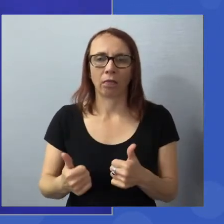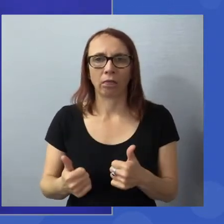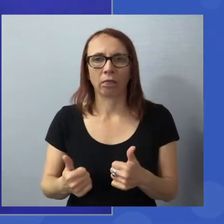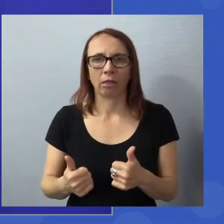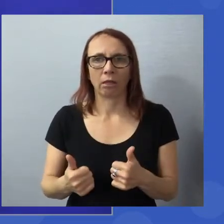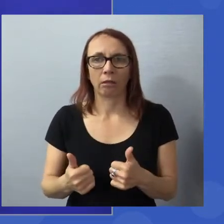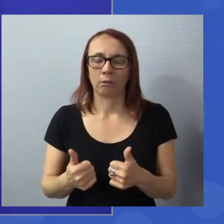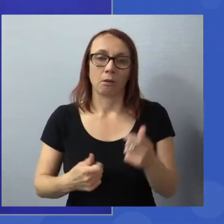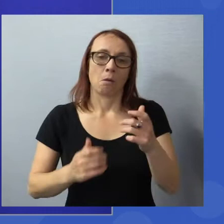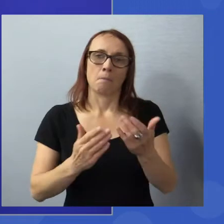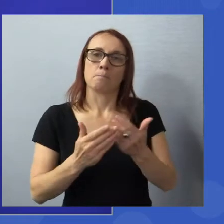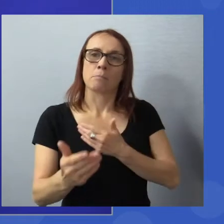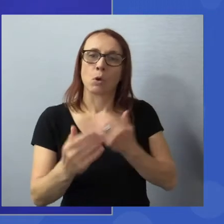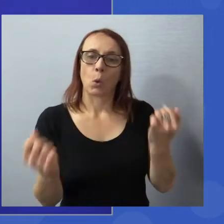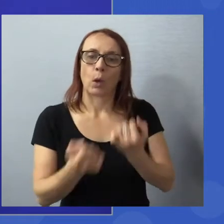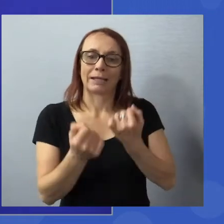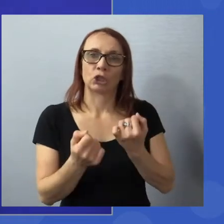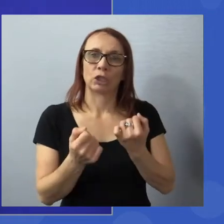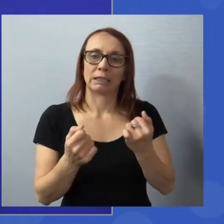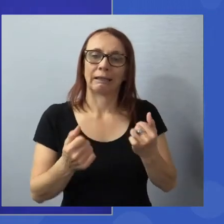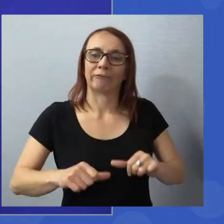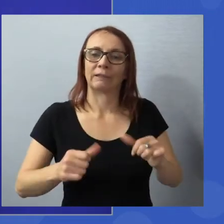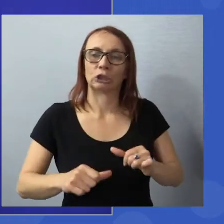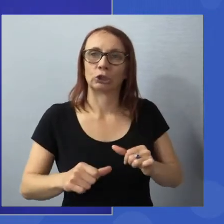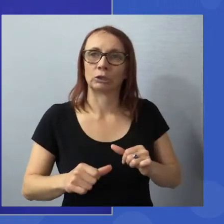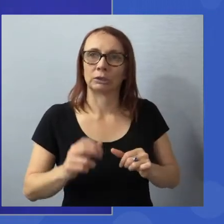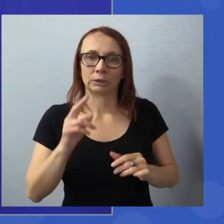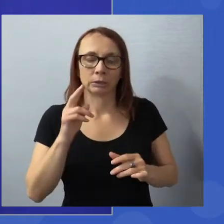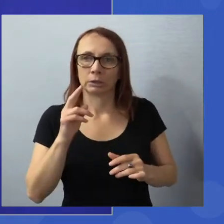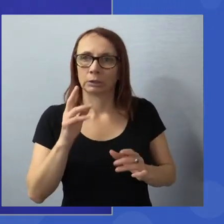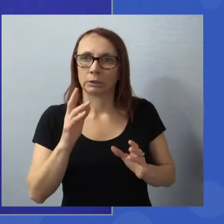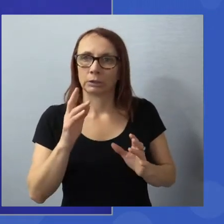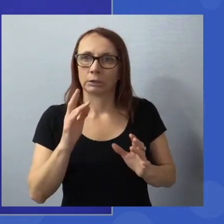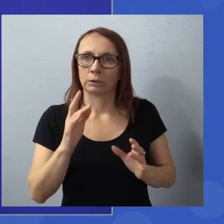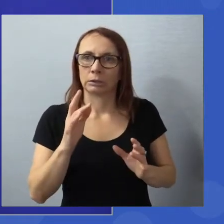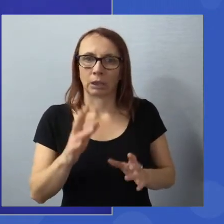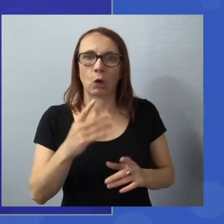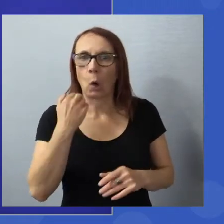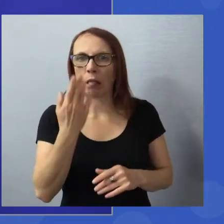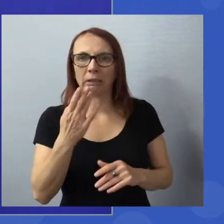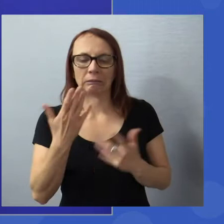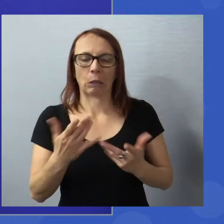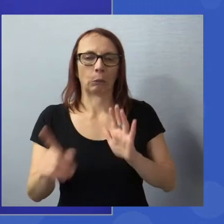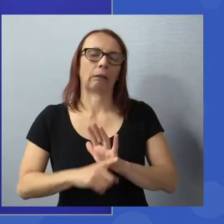efficient people who might need to take action it is here of course they've obviously these days is negative negative that we actually inform people